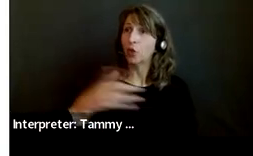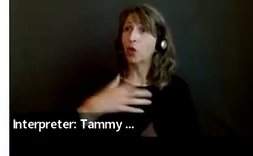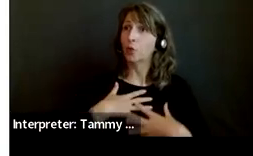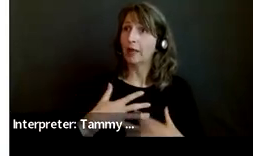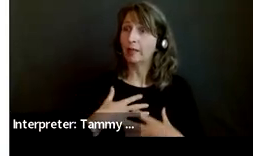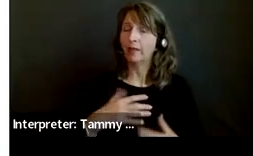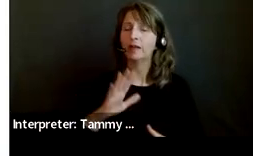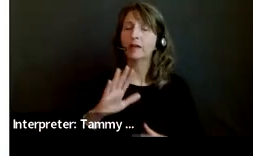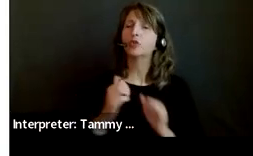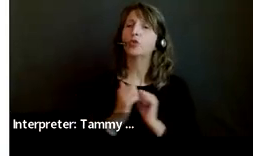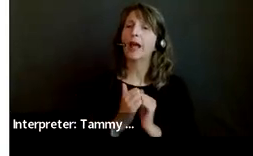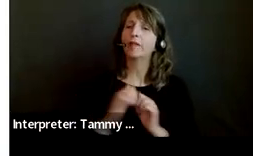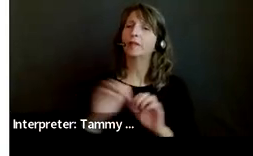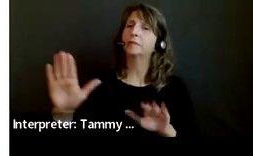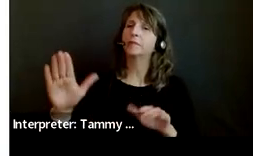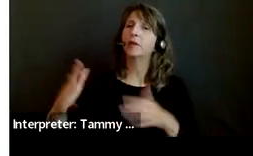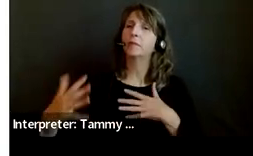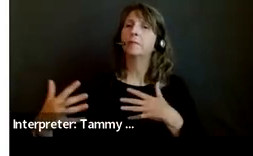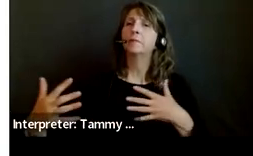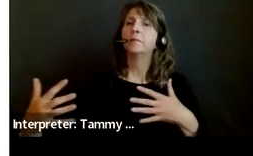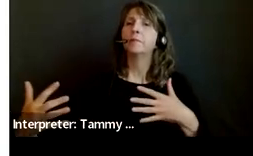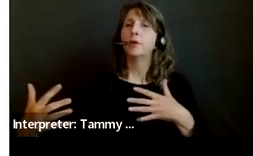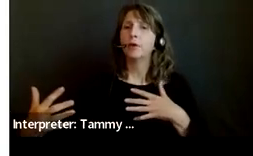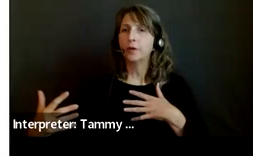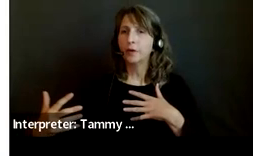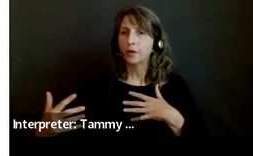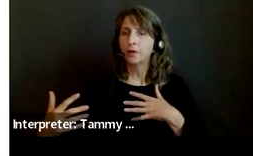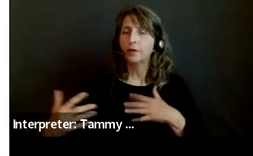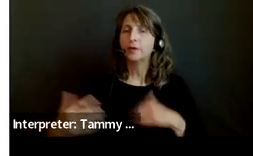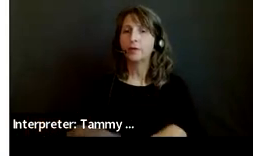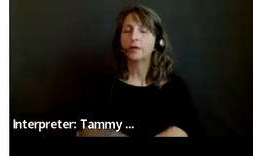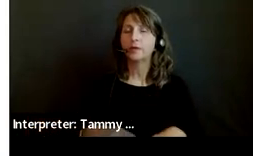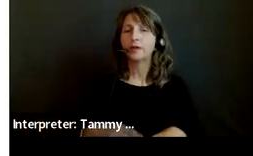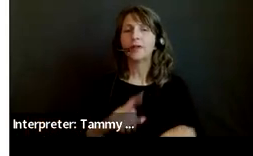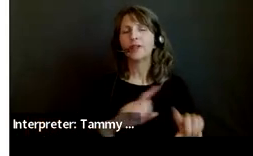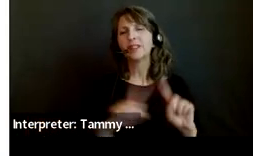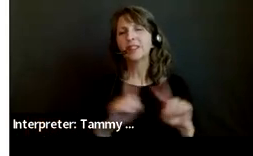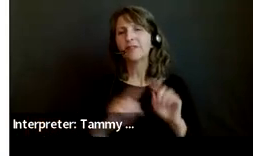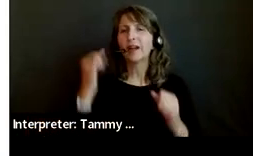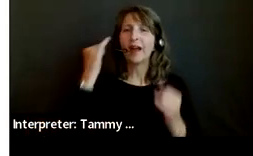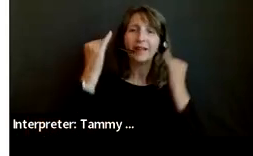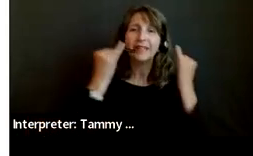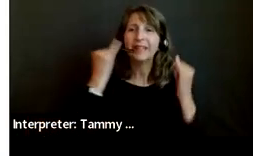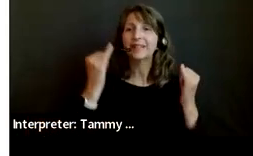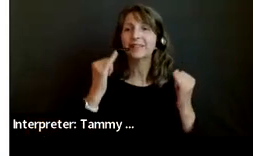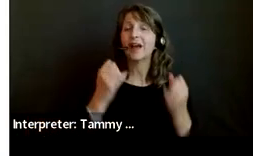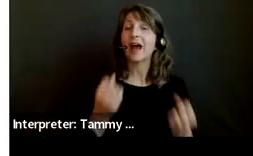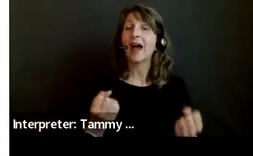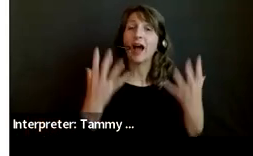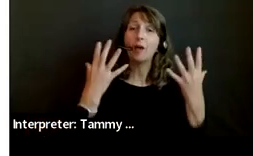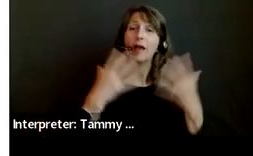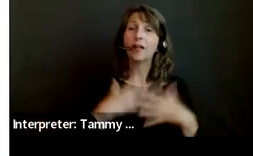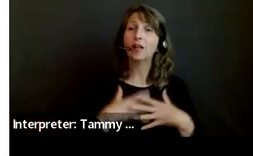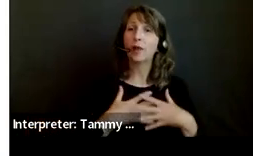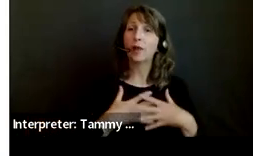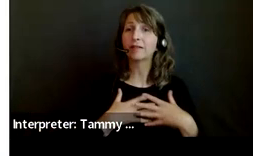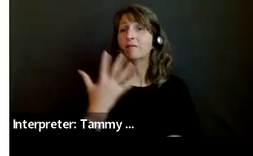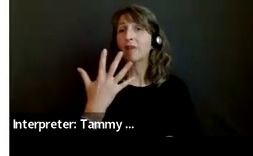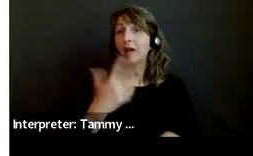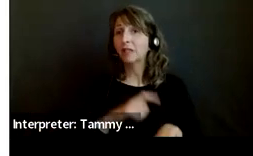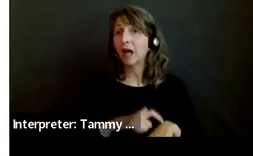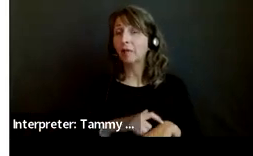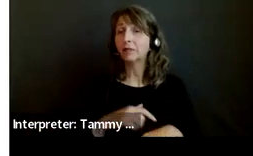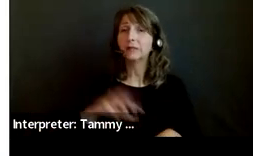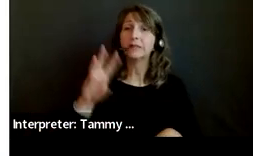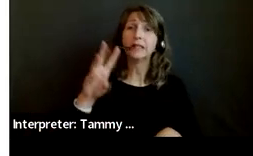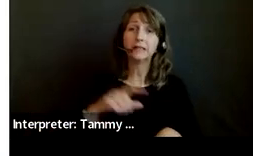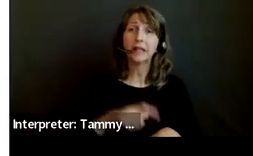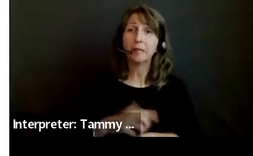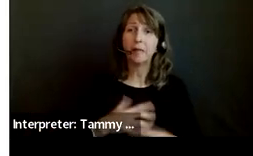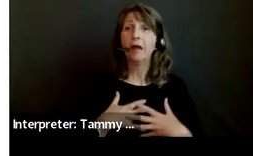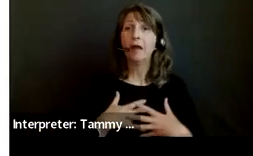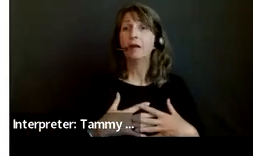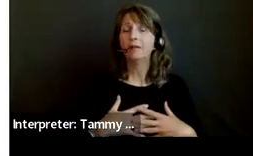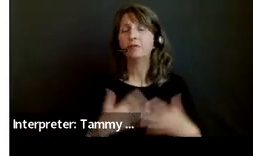I say go with whatever you're comfortable with, cause really we just need oxygen to get into the brain.